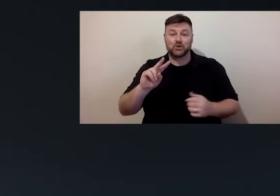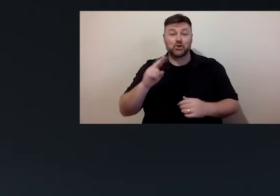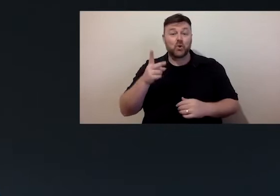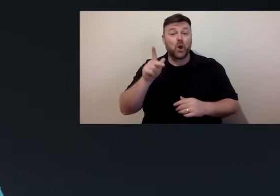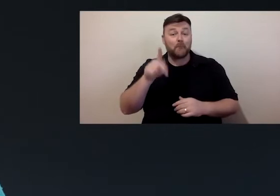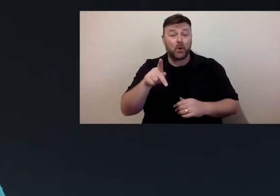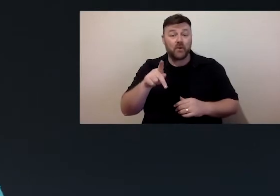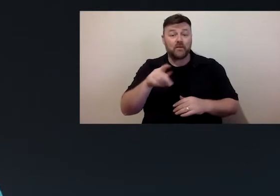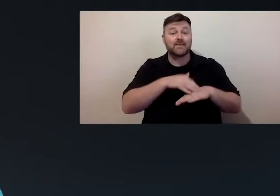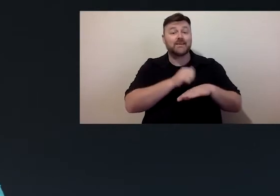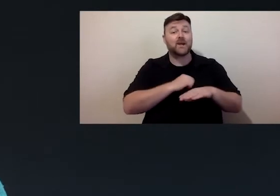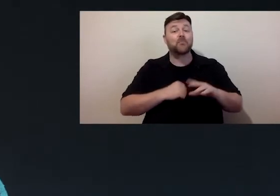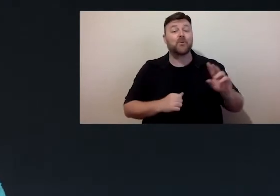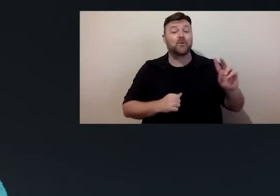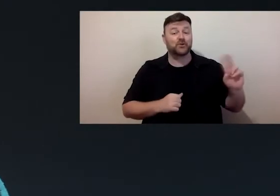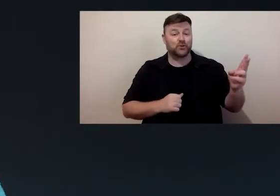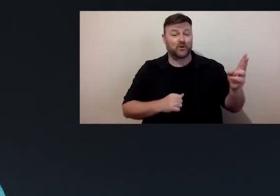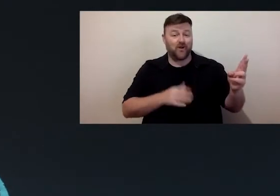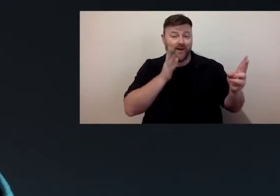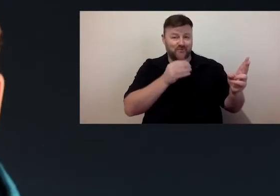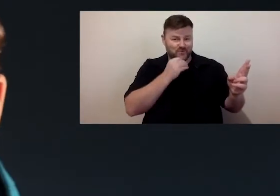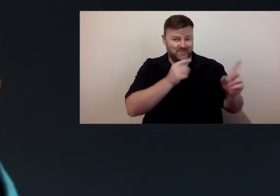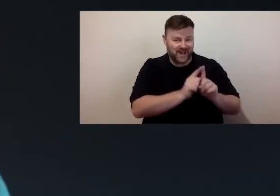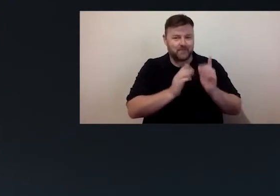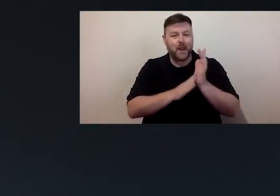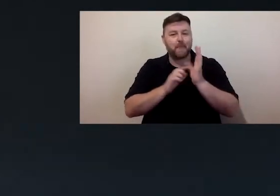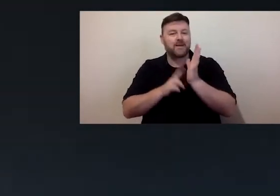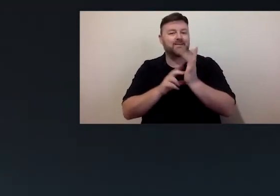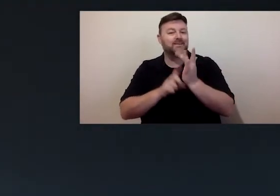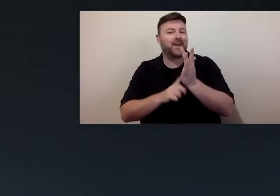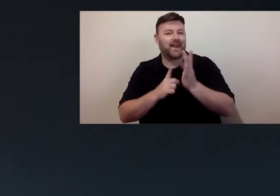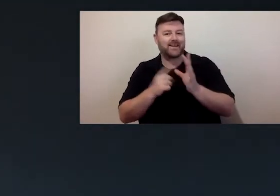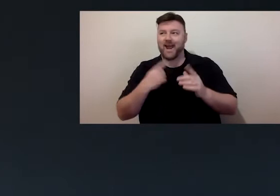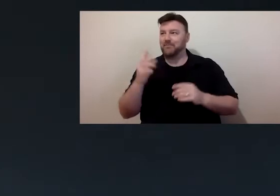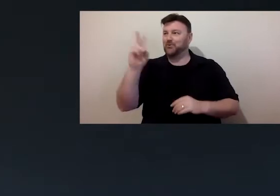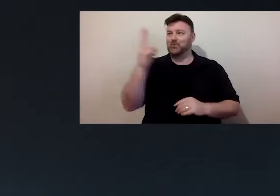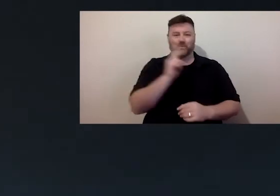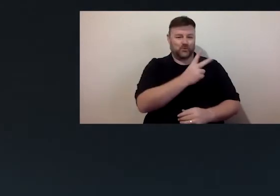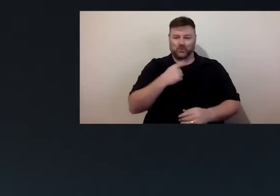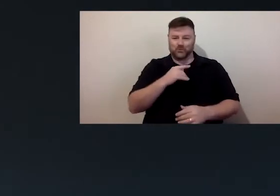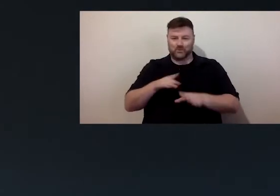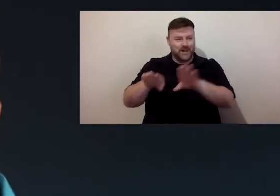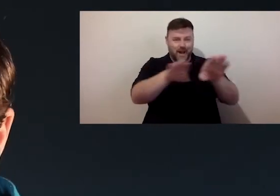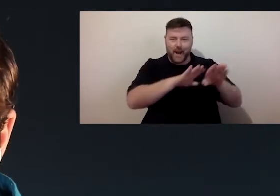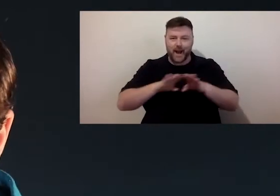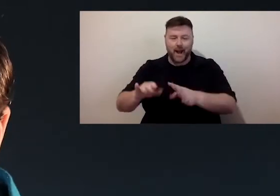is also 2:00 in Manila. And that's pretty incredible that we can have that kind of real-time audience engagement/interaction.